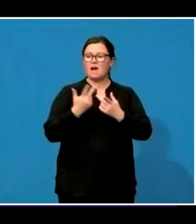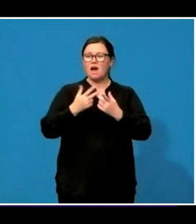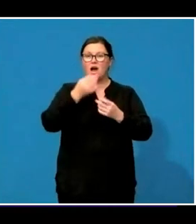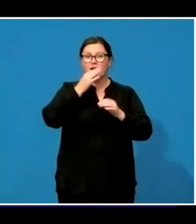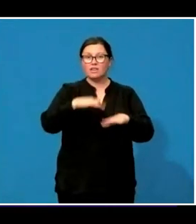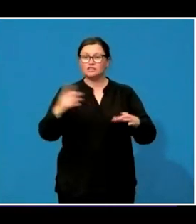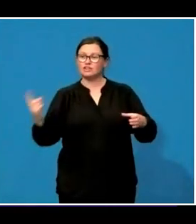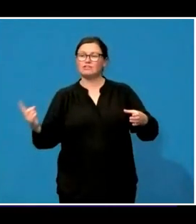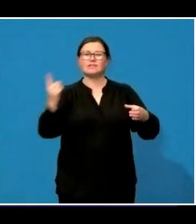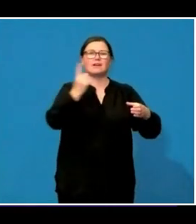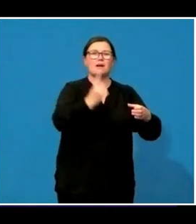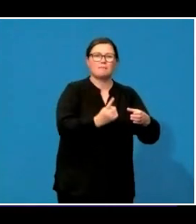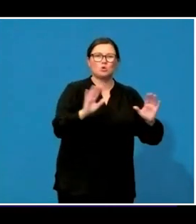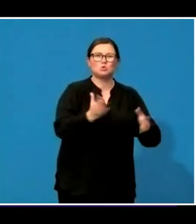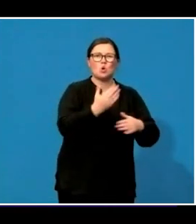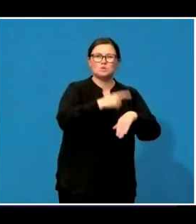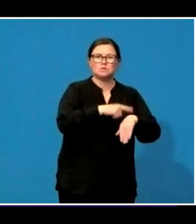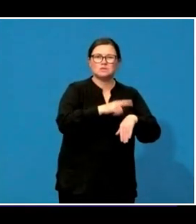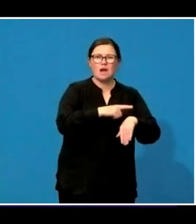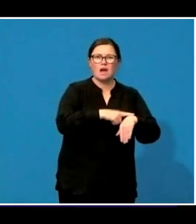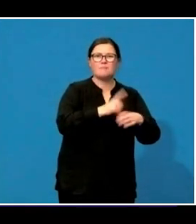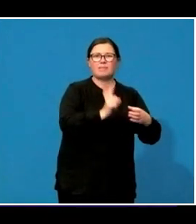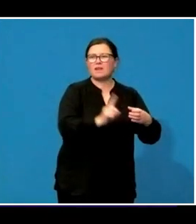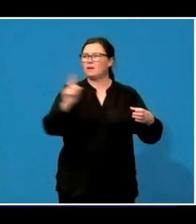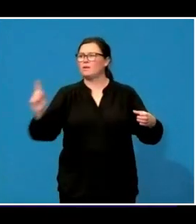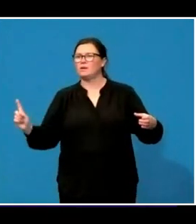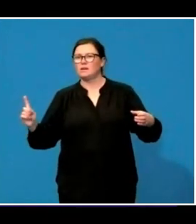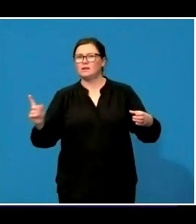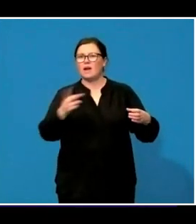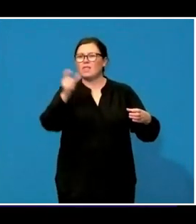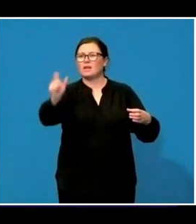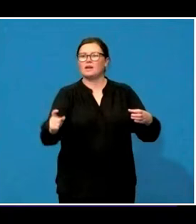And where was that located? It was located virtually in the middle of town in Tennant Creek.